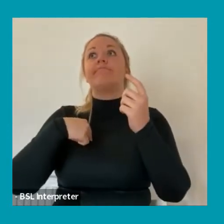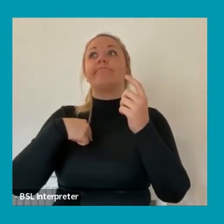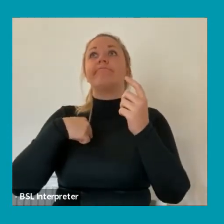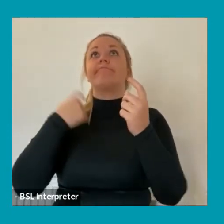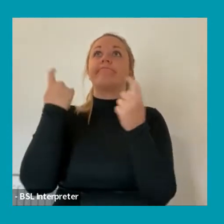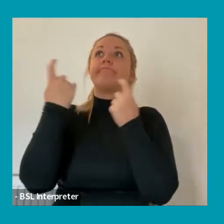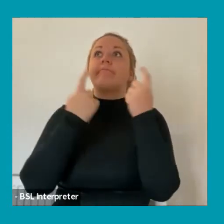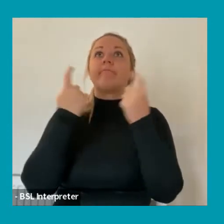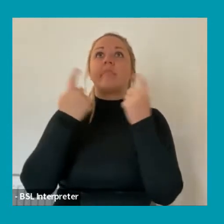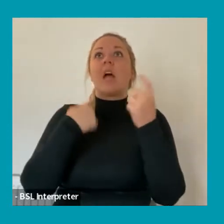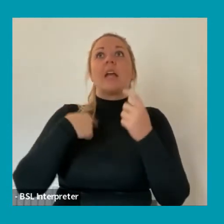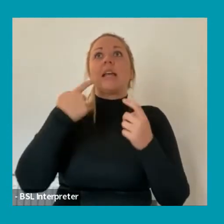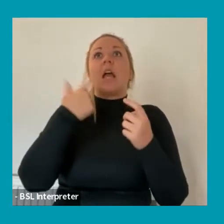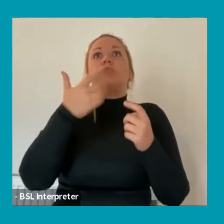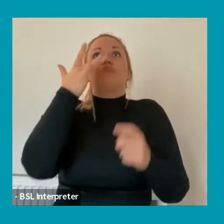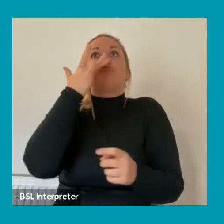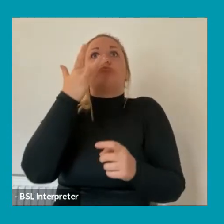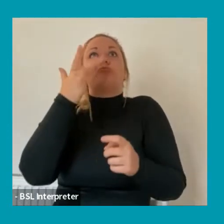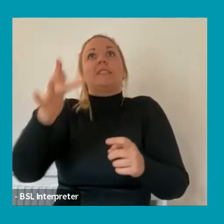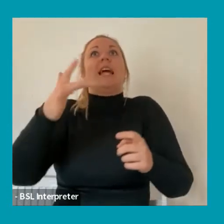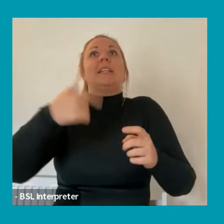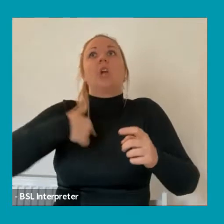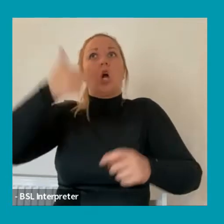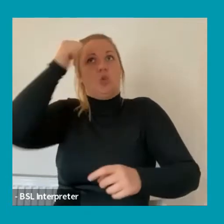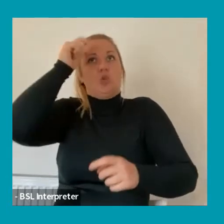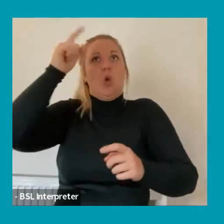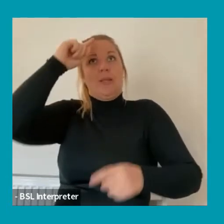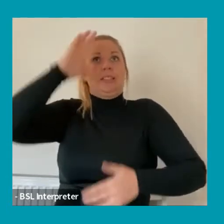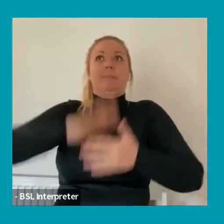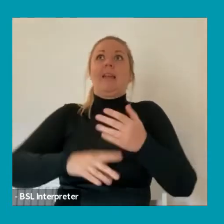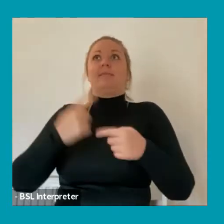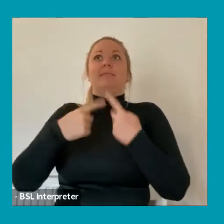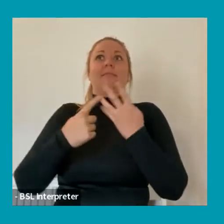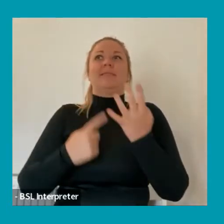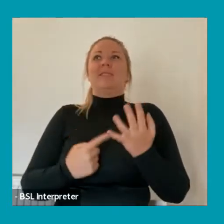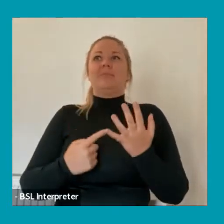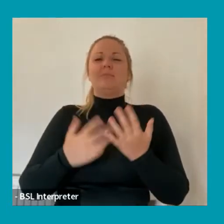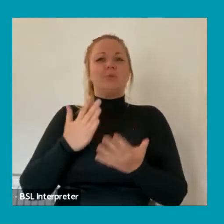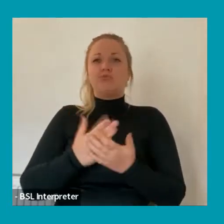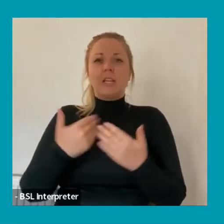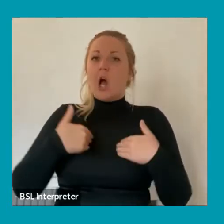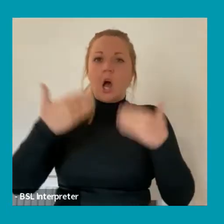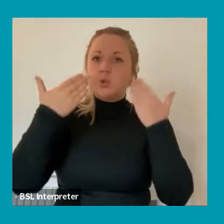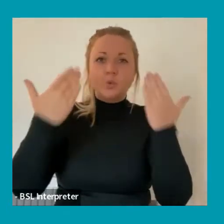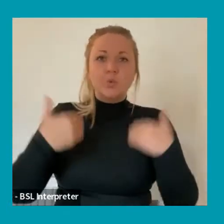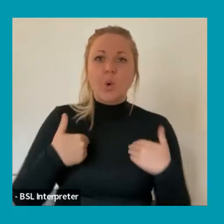But I'm going to get it wrong, because I don't live that every day of my life. I've heard of training where people will say.